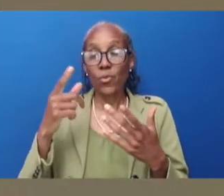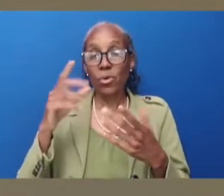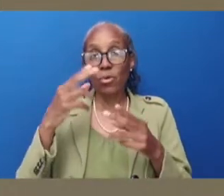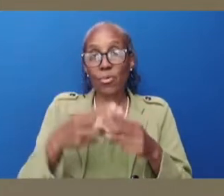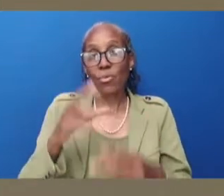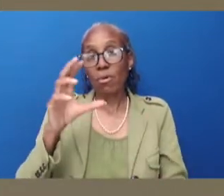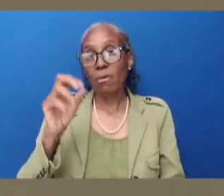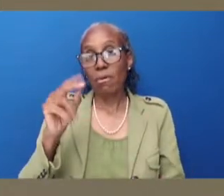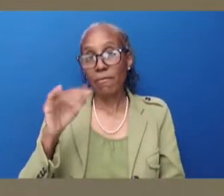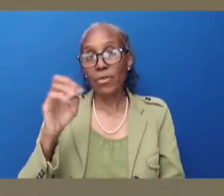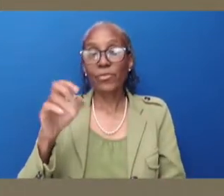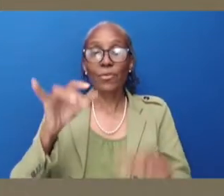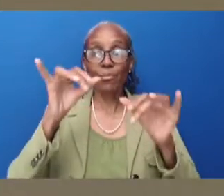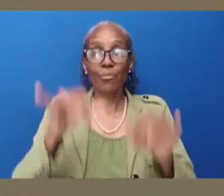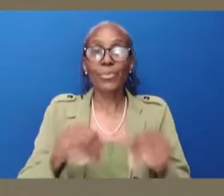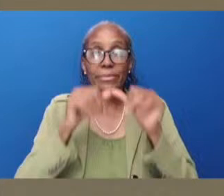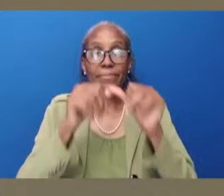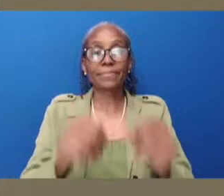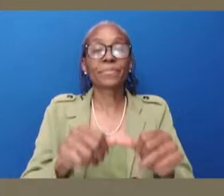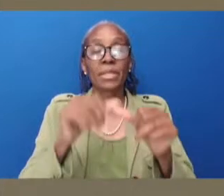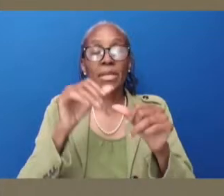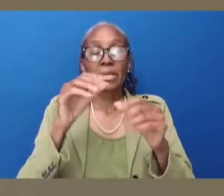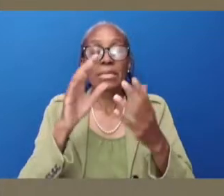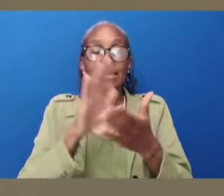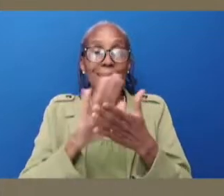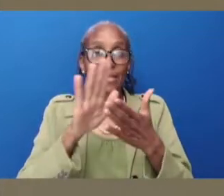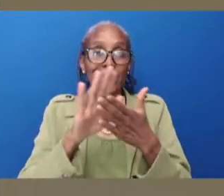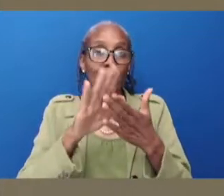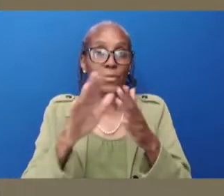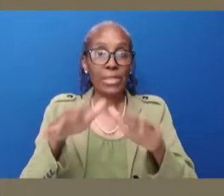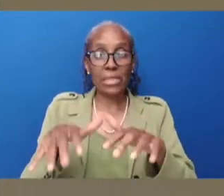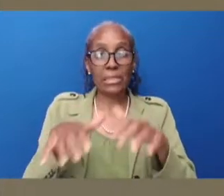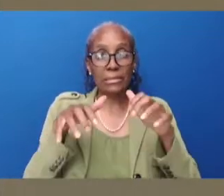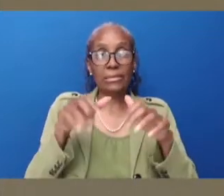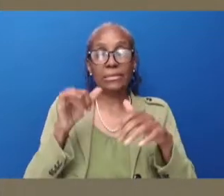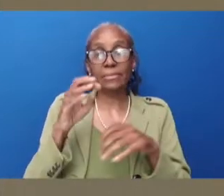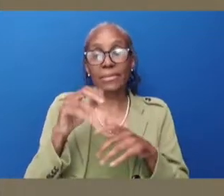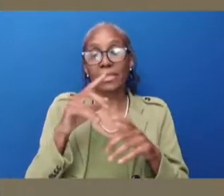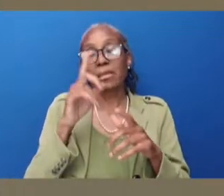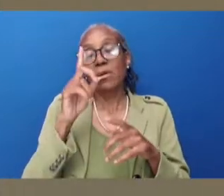THE SUM OF $30,475 FOR